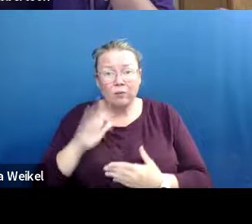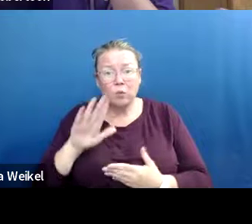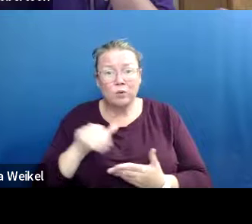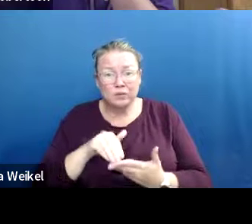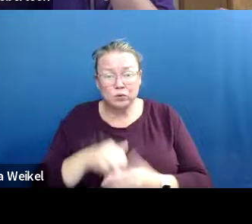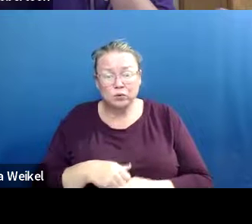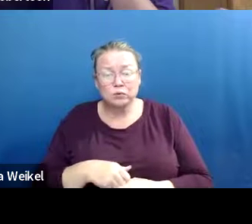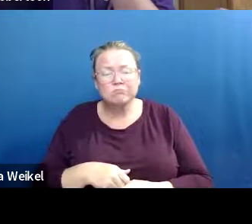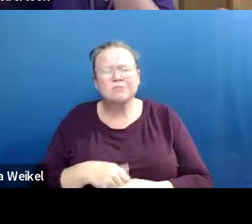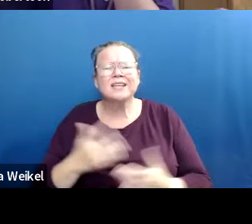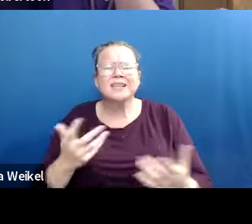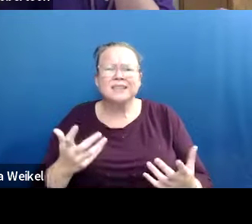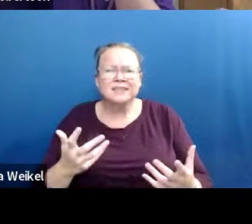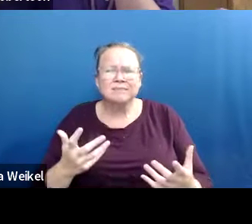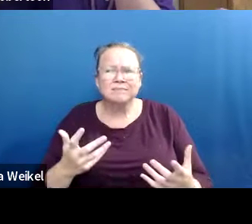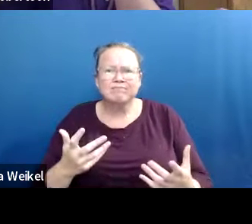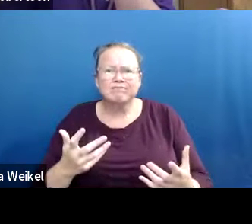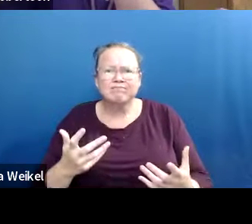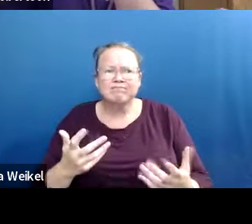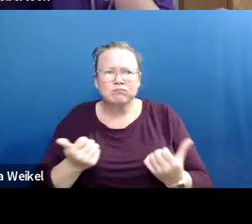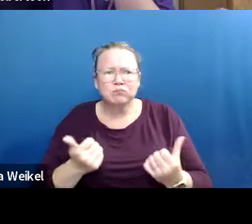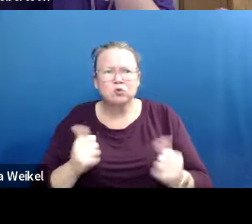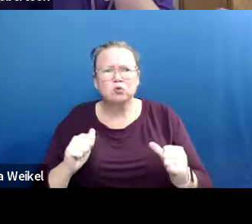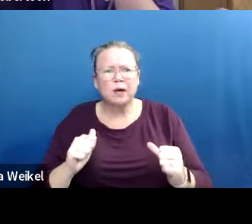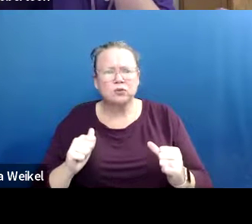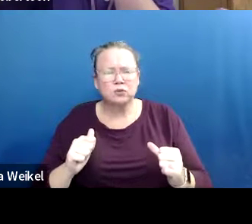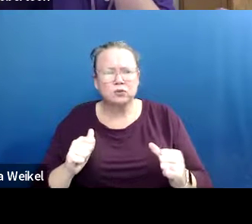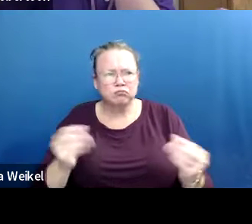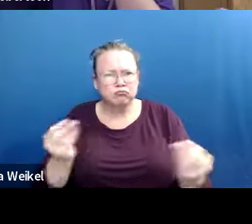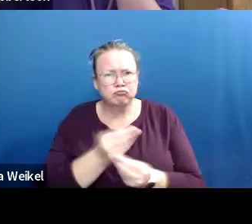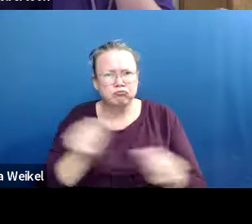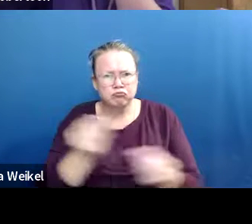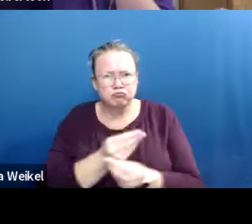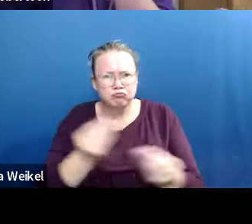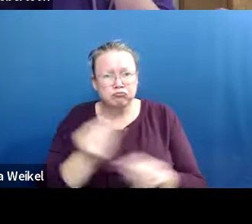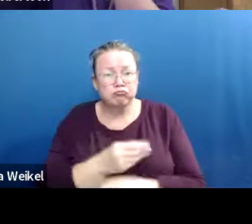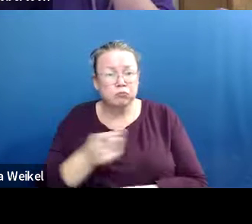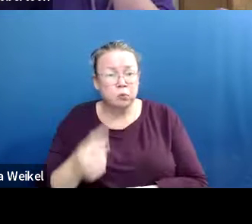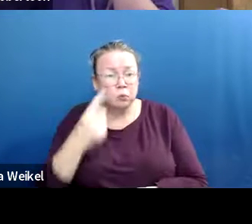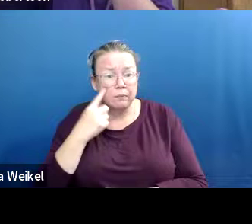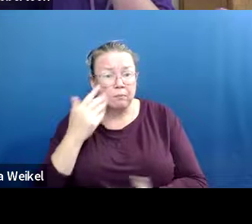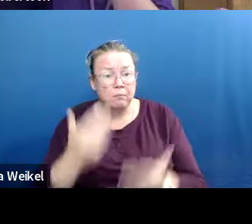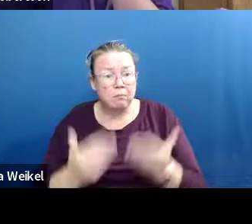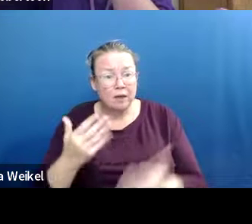Harm (He/Him): and kind of Harm (He/Him): try to exchange what you think Harm (He/Him): might be beneficial.